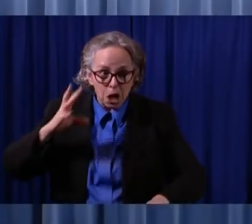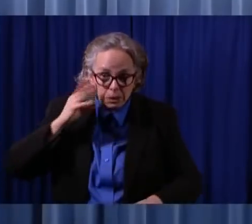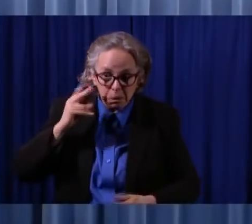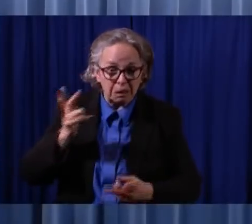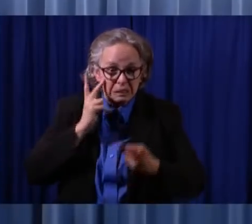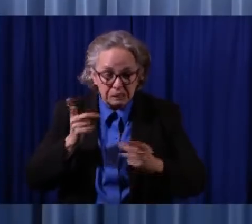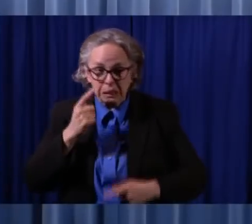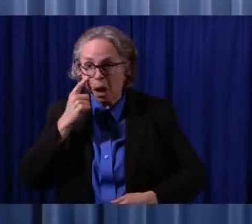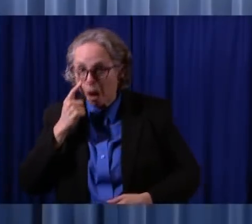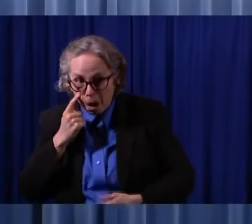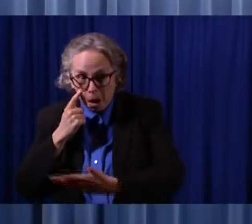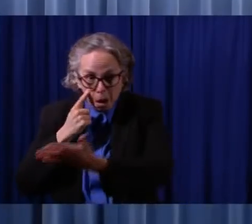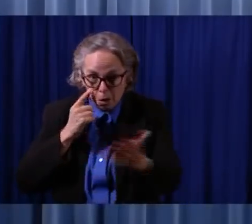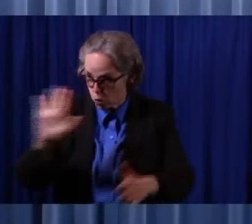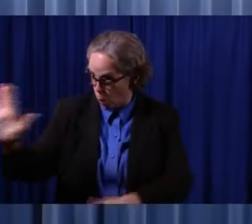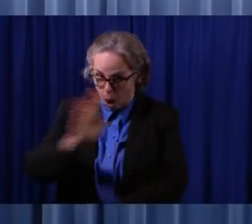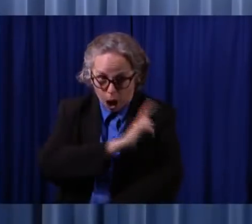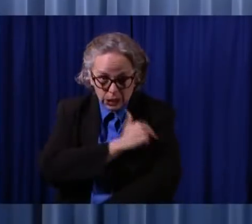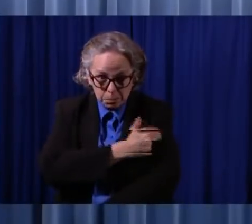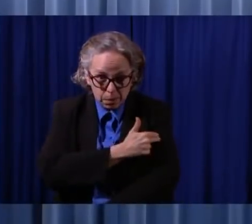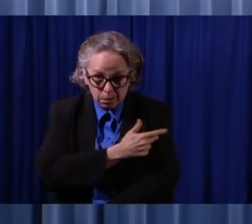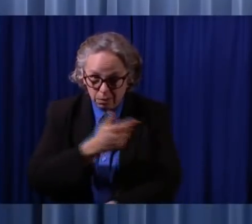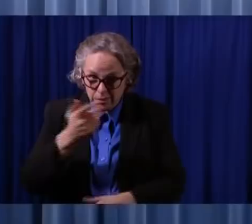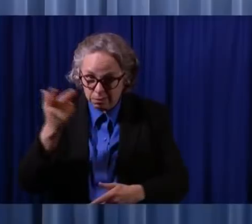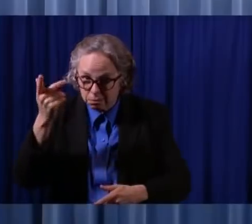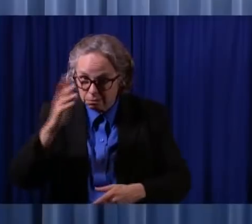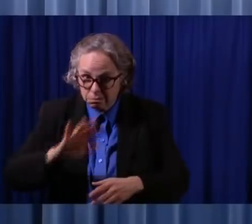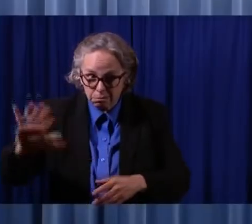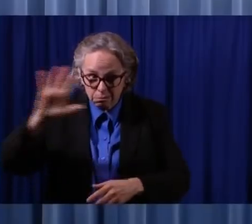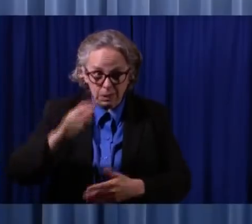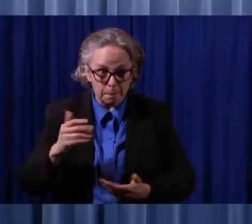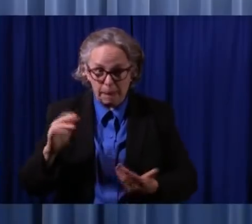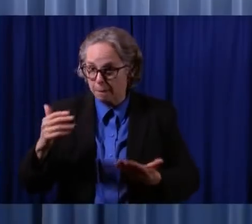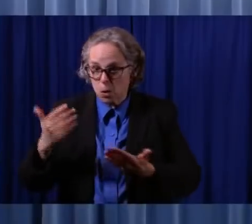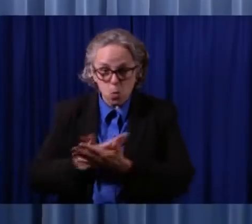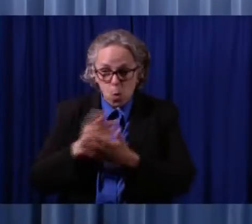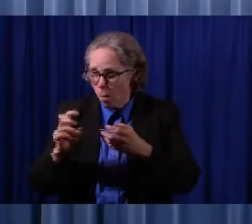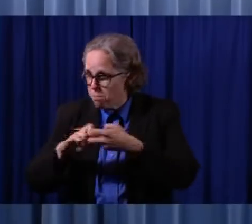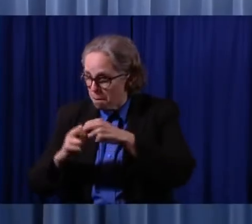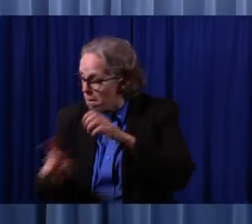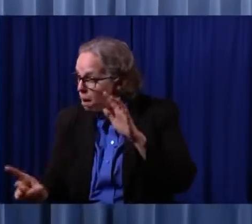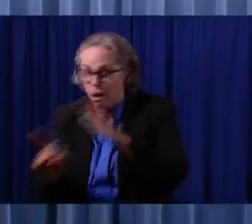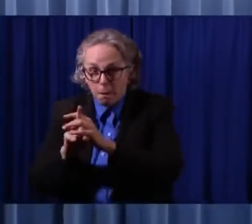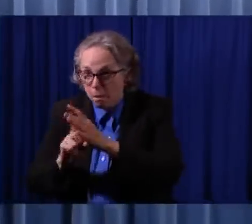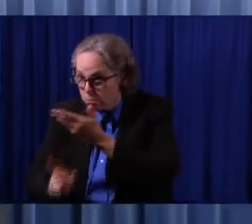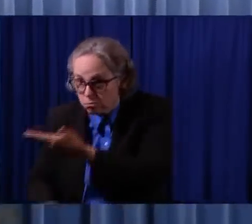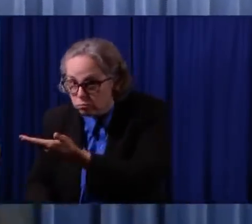I WONDER IF YOU CAN JUST TALK A LITTLE ABOUT THAT AND ALSO WITH YOU HAVE SEEN AND WHAT SOME OF